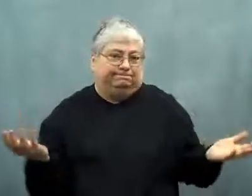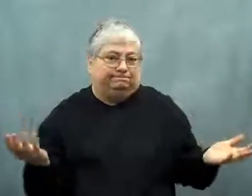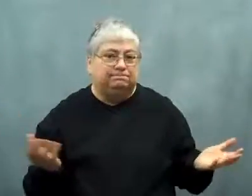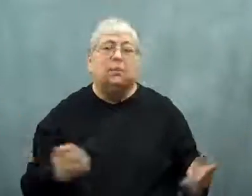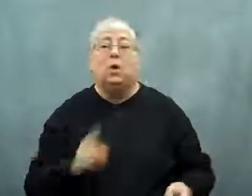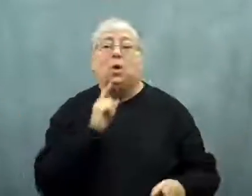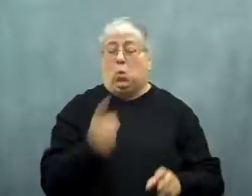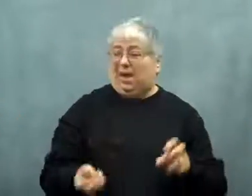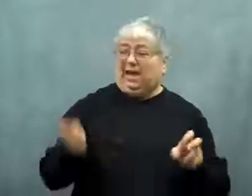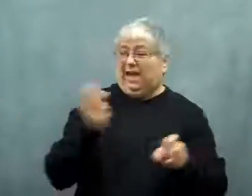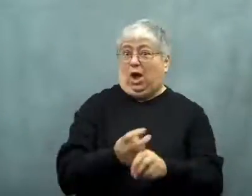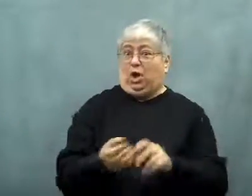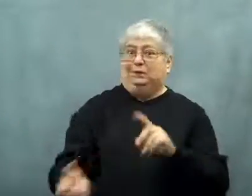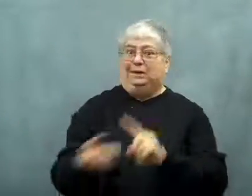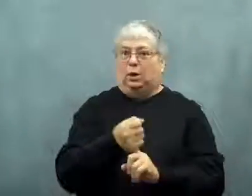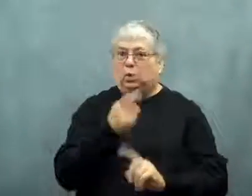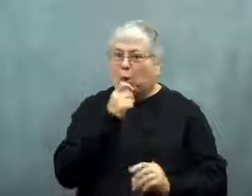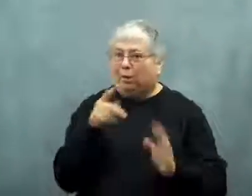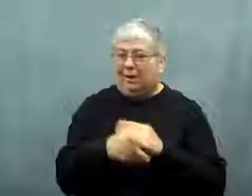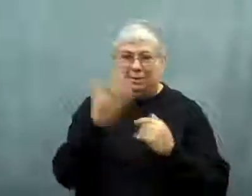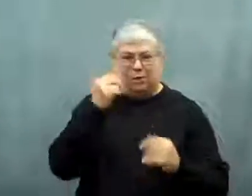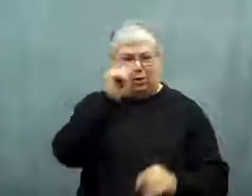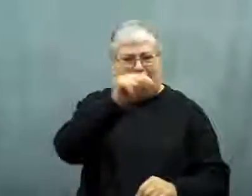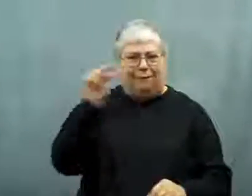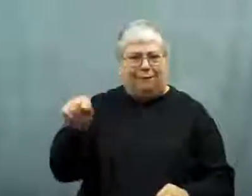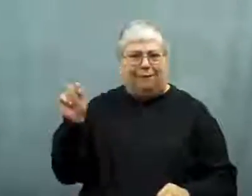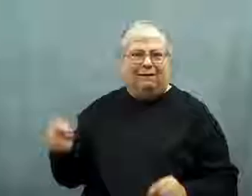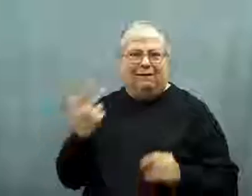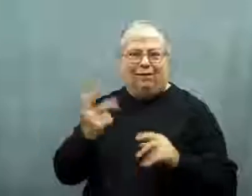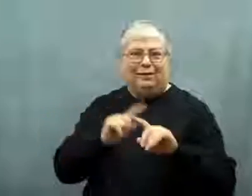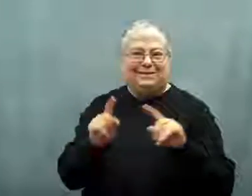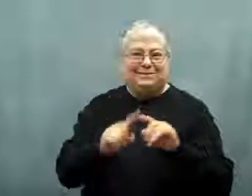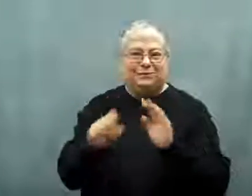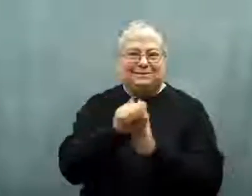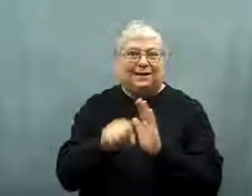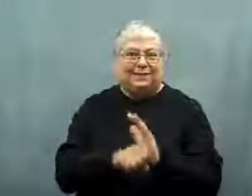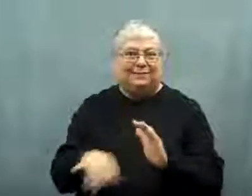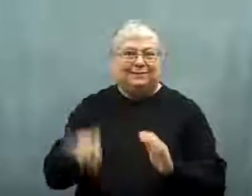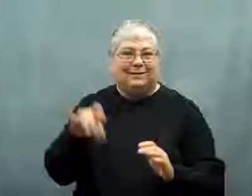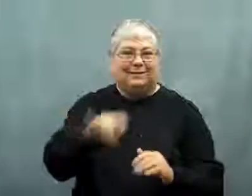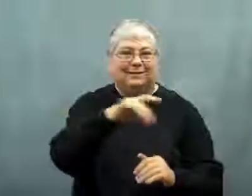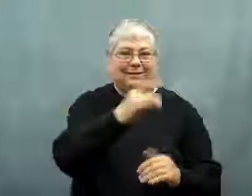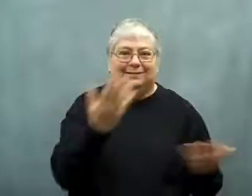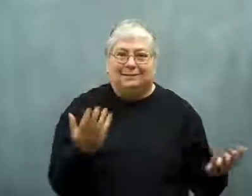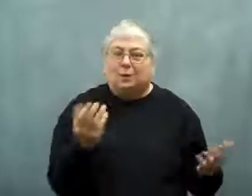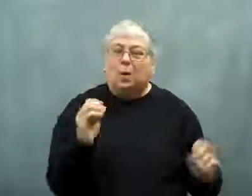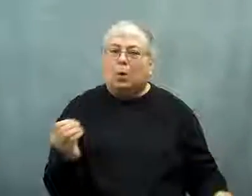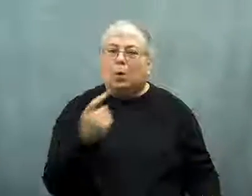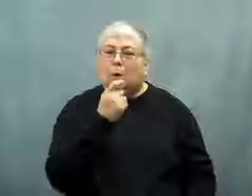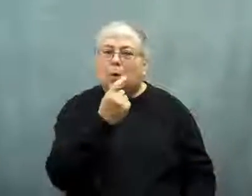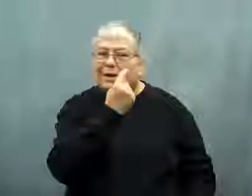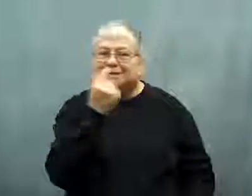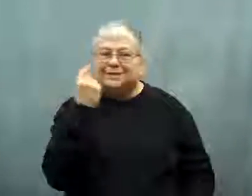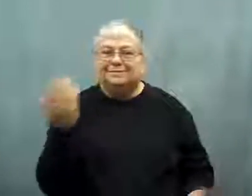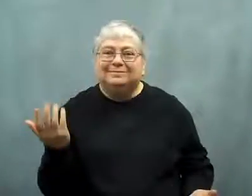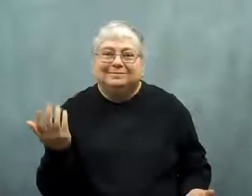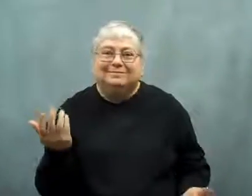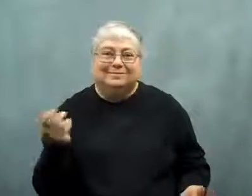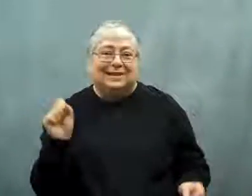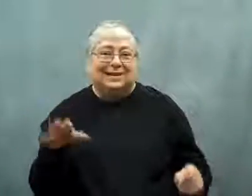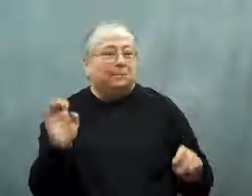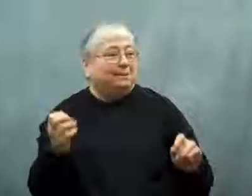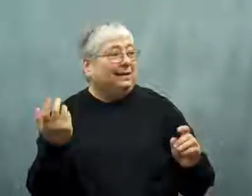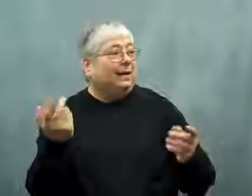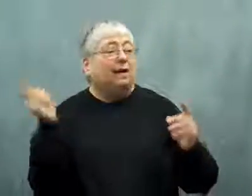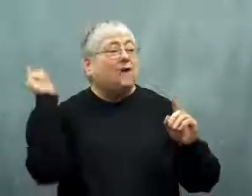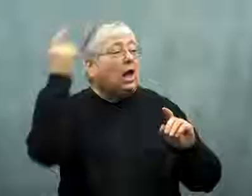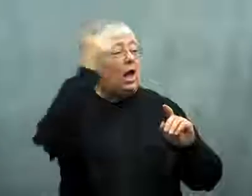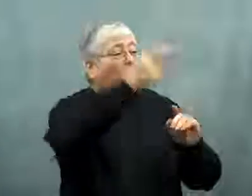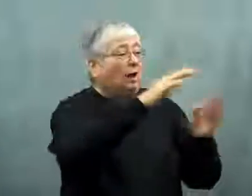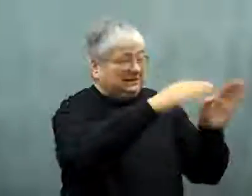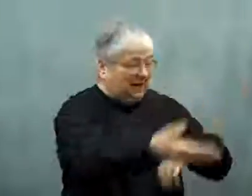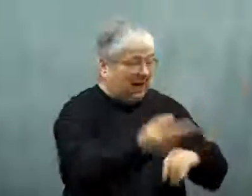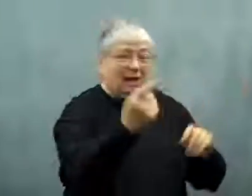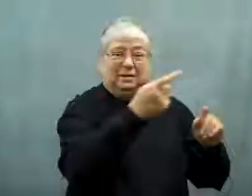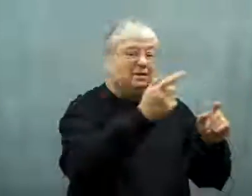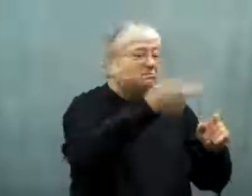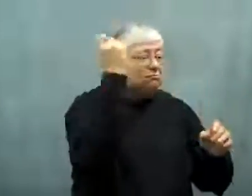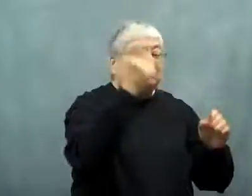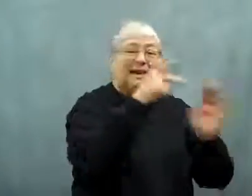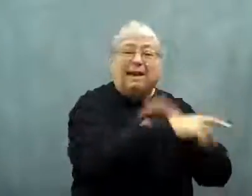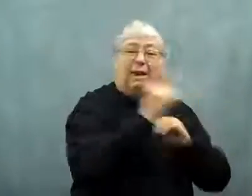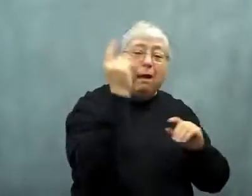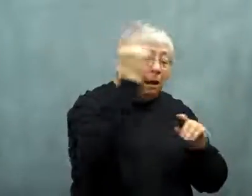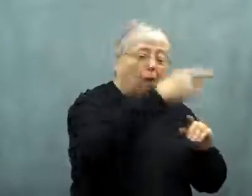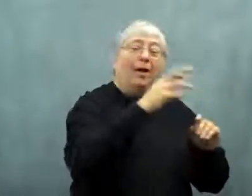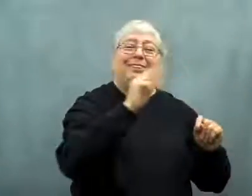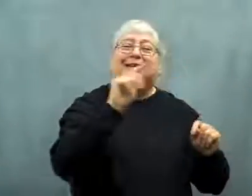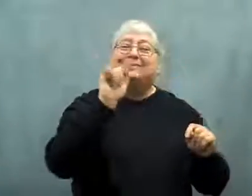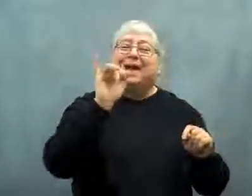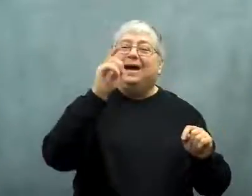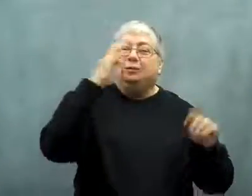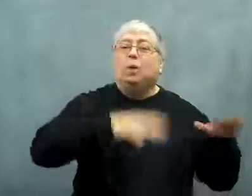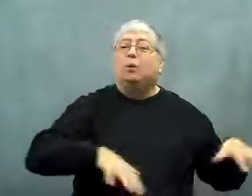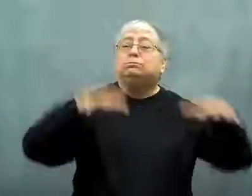It's hard to figure out who did it because they were found in three states.